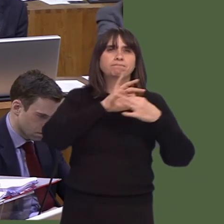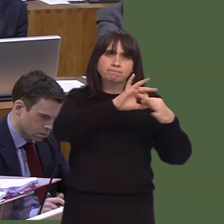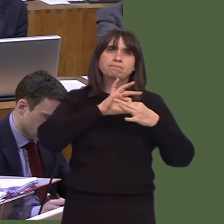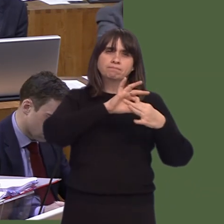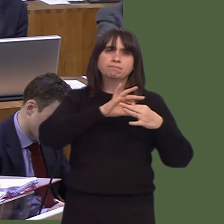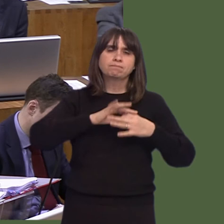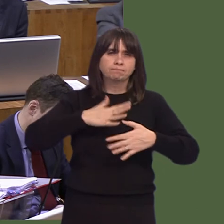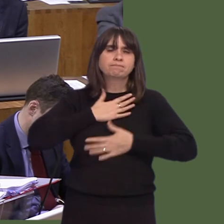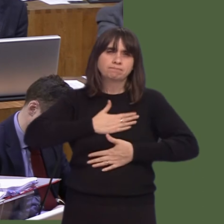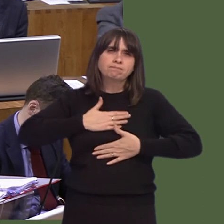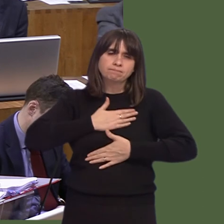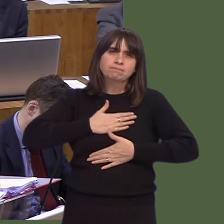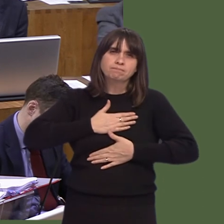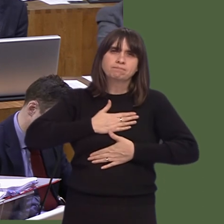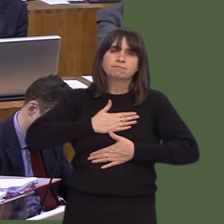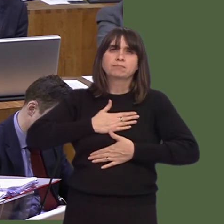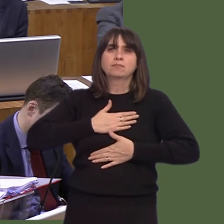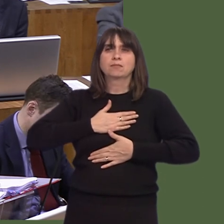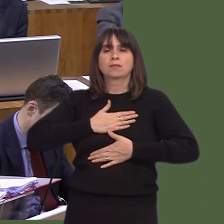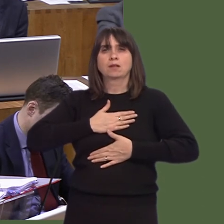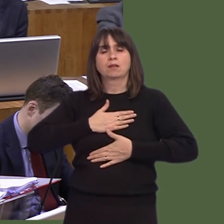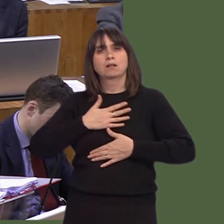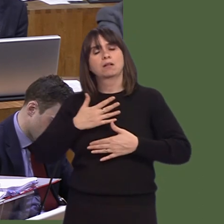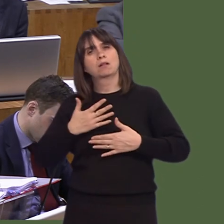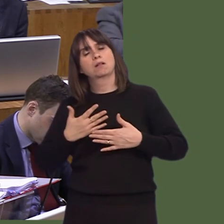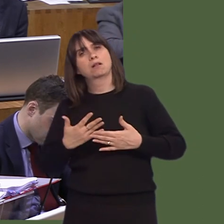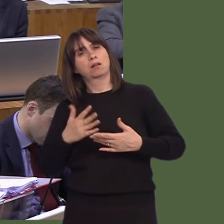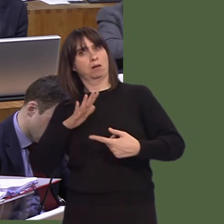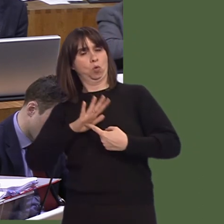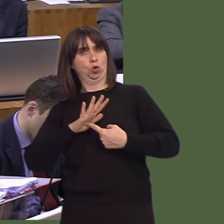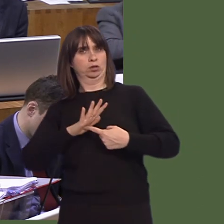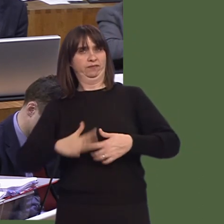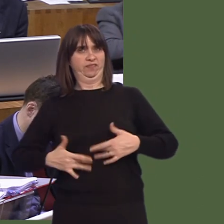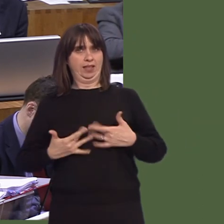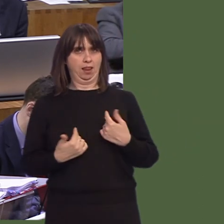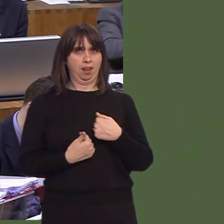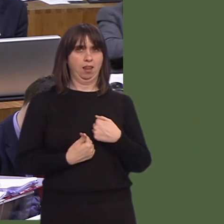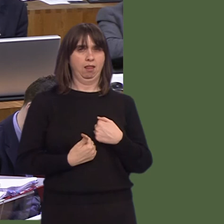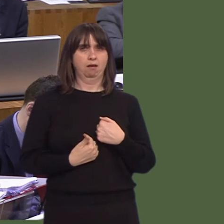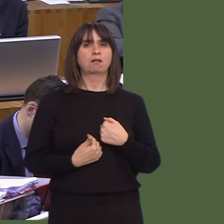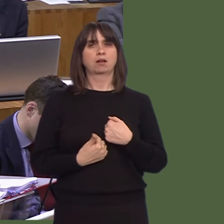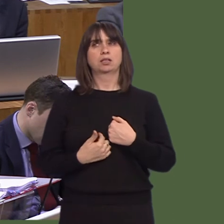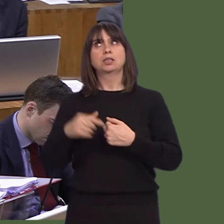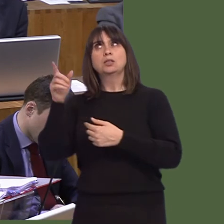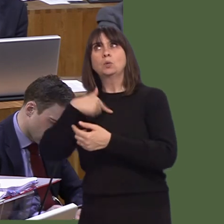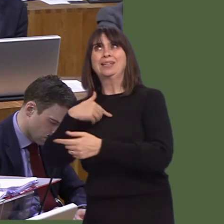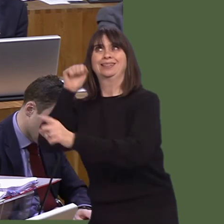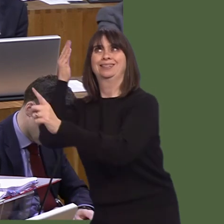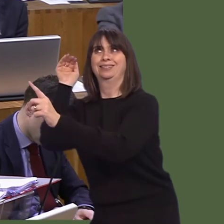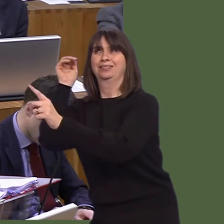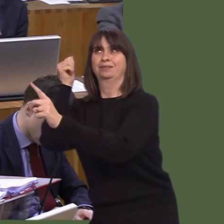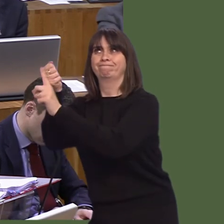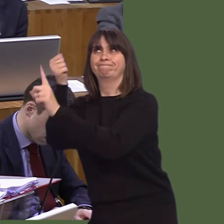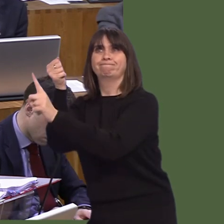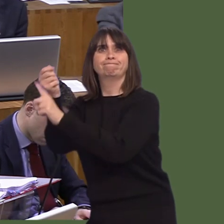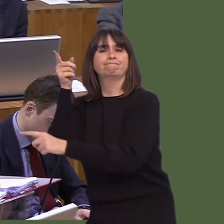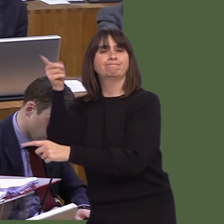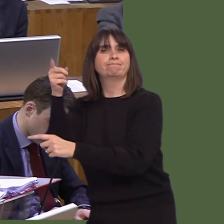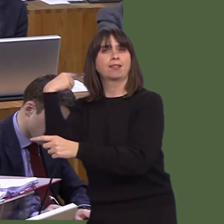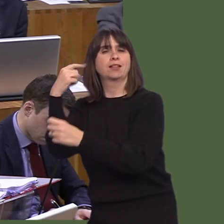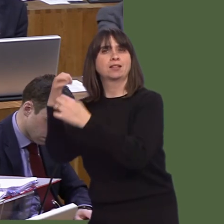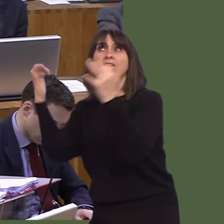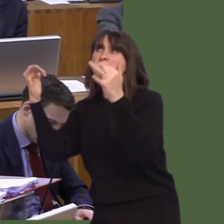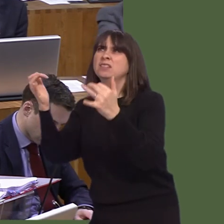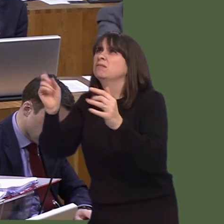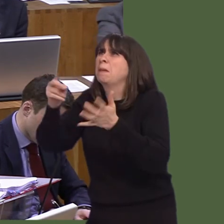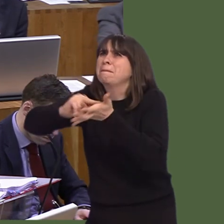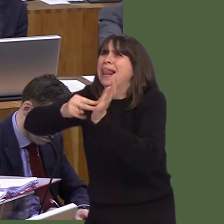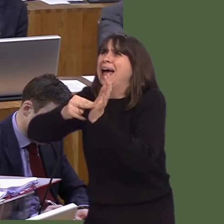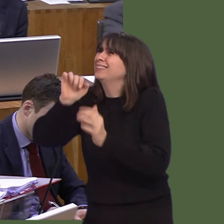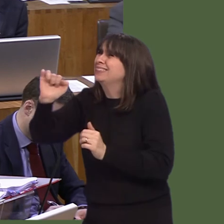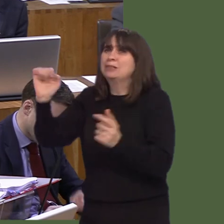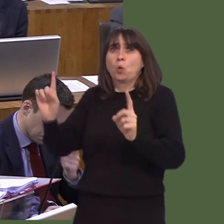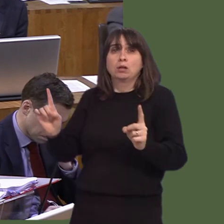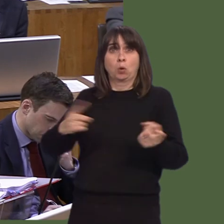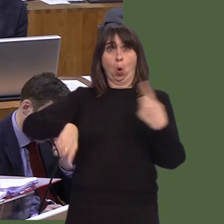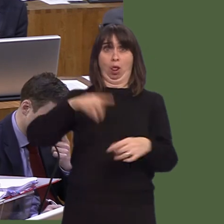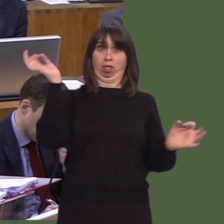one portakabin where there was ivy growing up the inside of the wall because there was